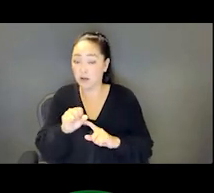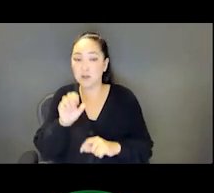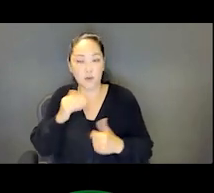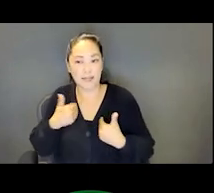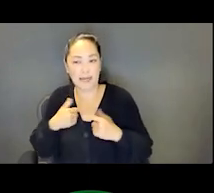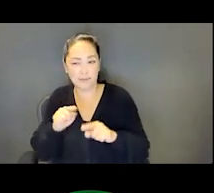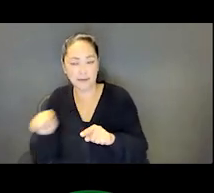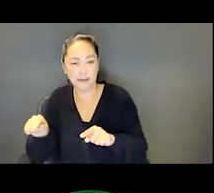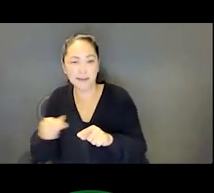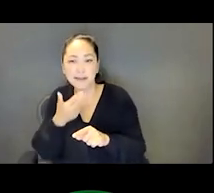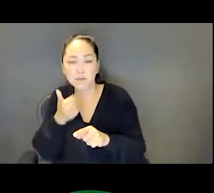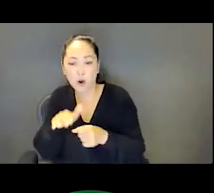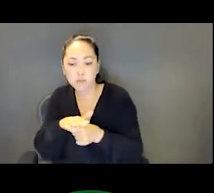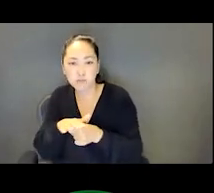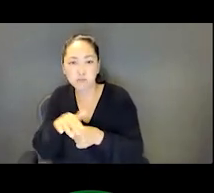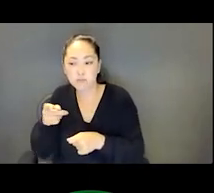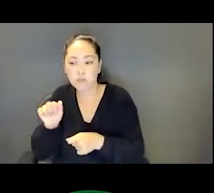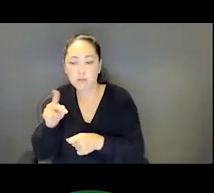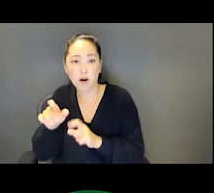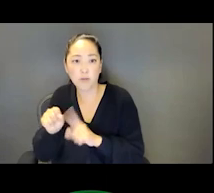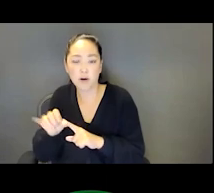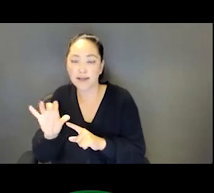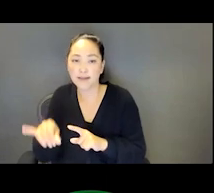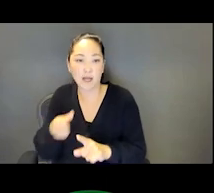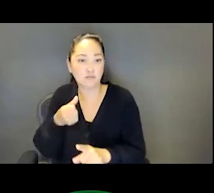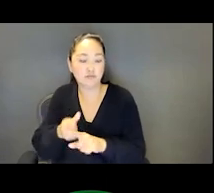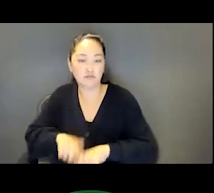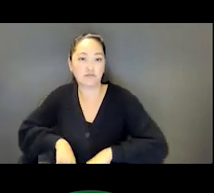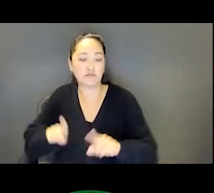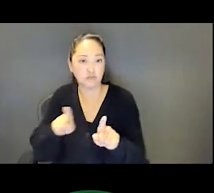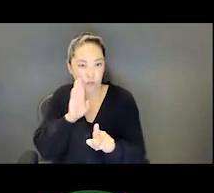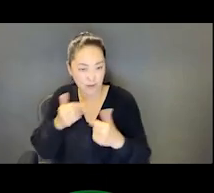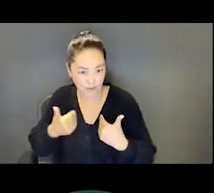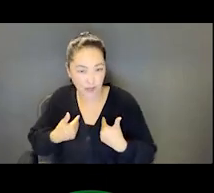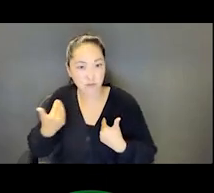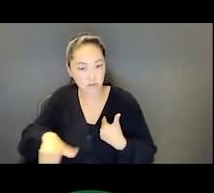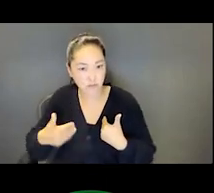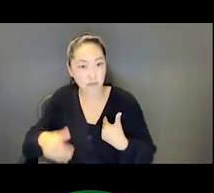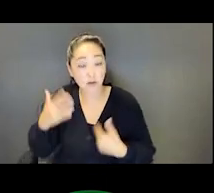And it definitely makes a difference because otherwise, you know, people are working sometimes